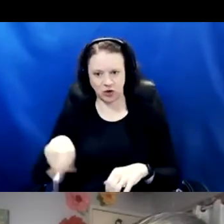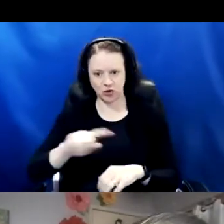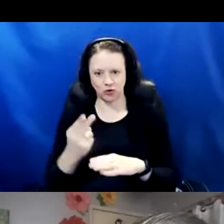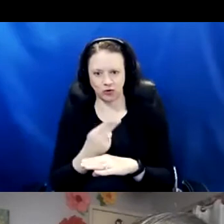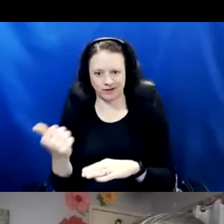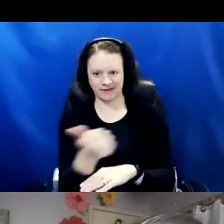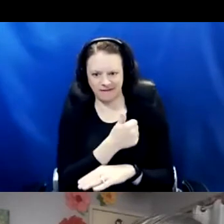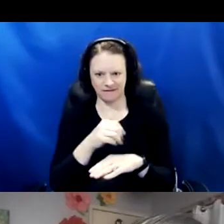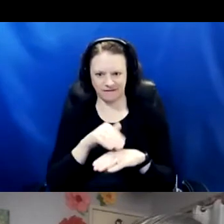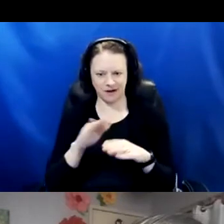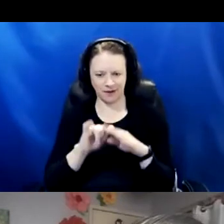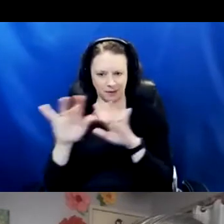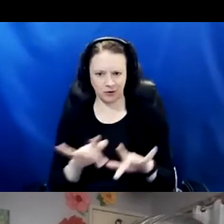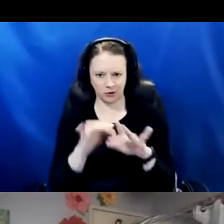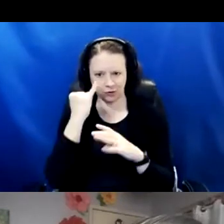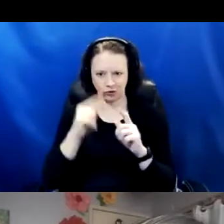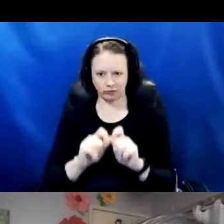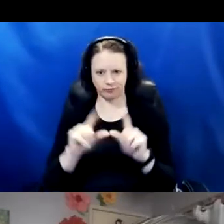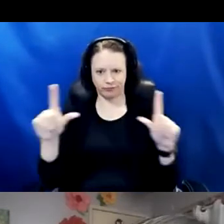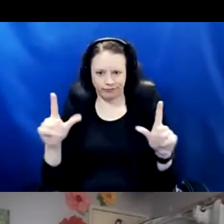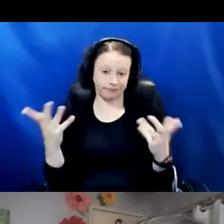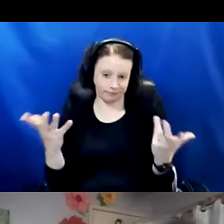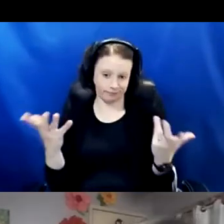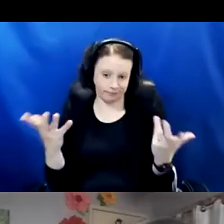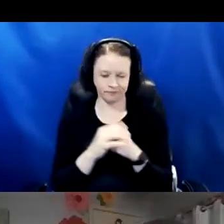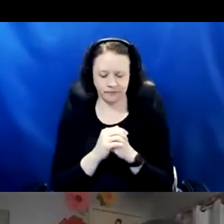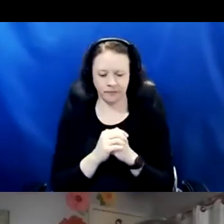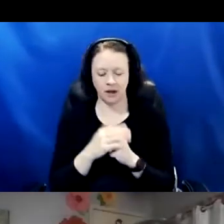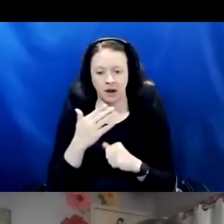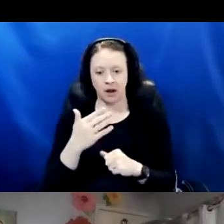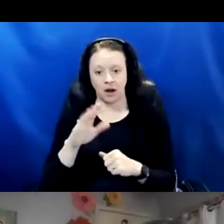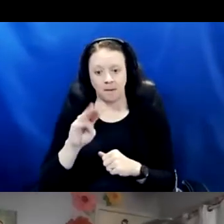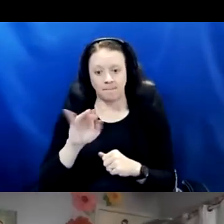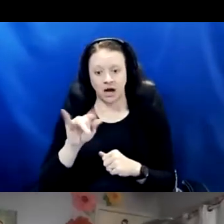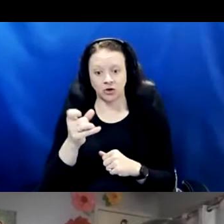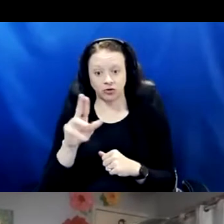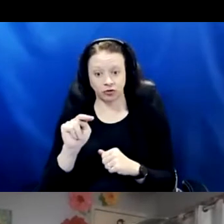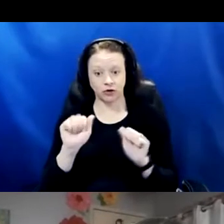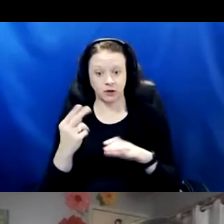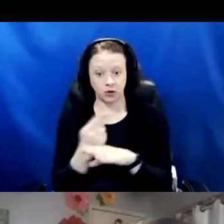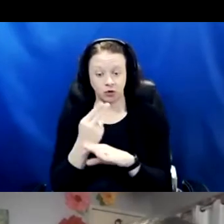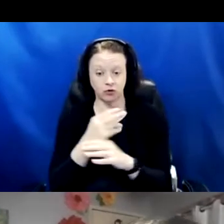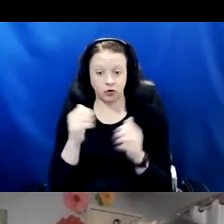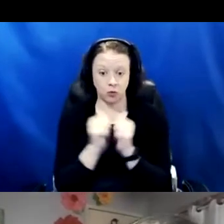if you were going to the website yourself. My Turn can be used with or without a priority code,